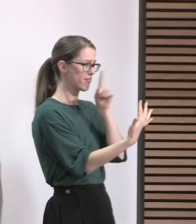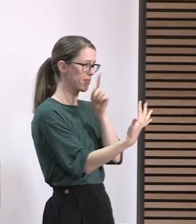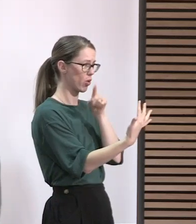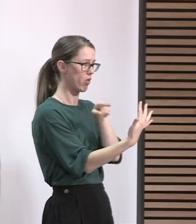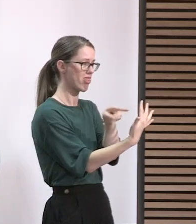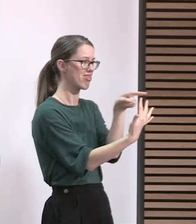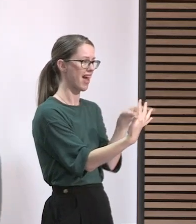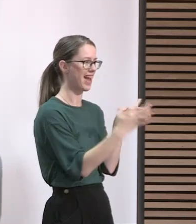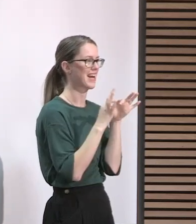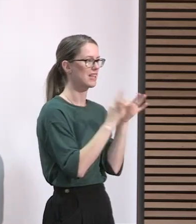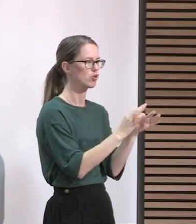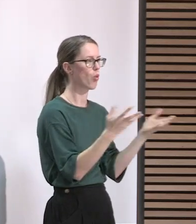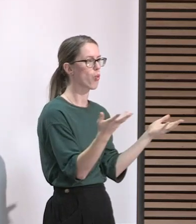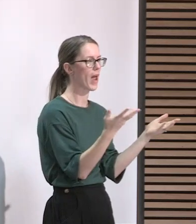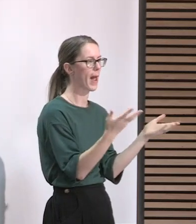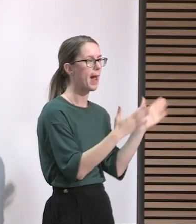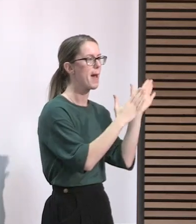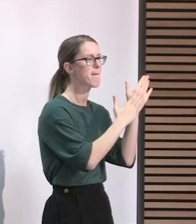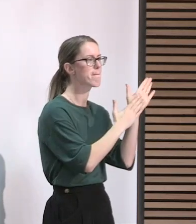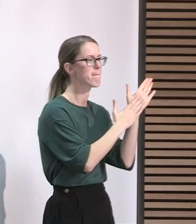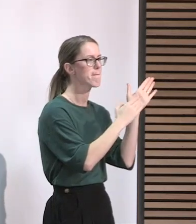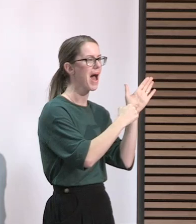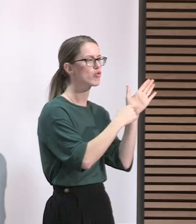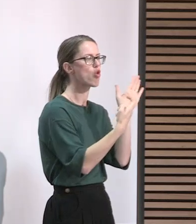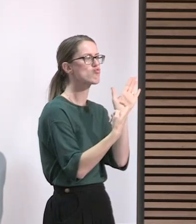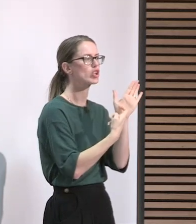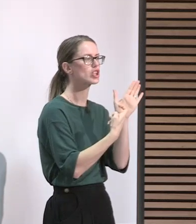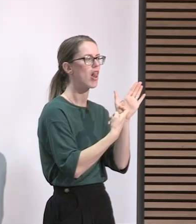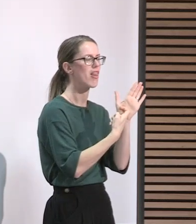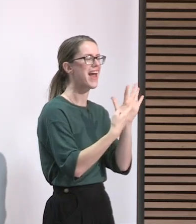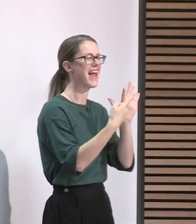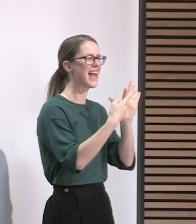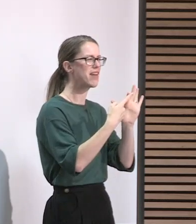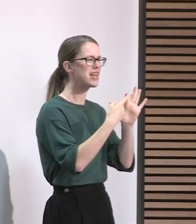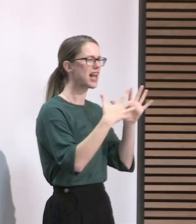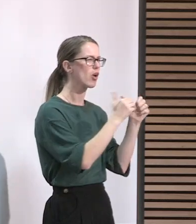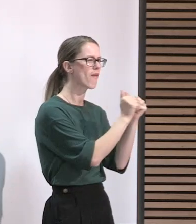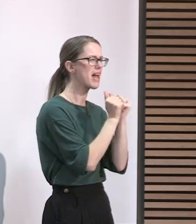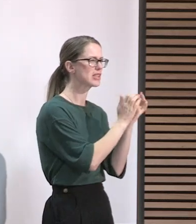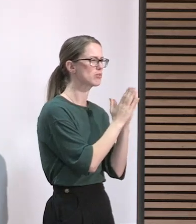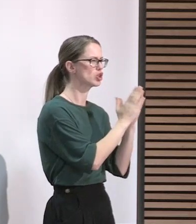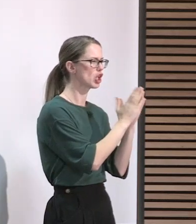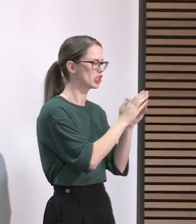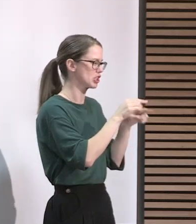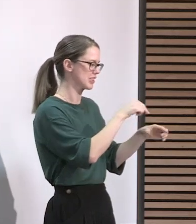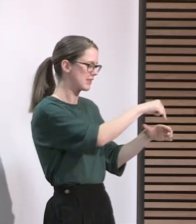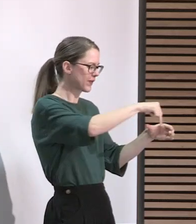Auckland Regional Public Health Service can confirm that five people associated